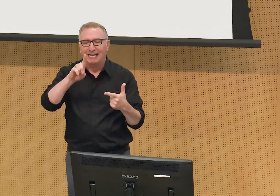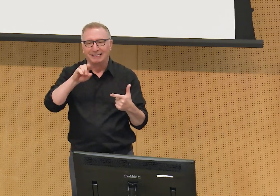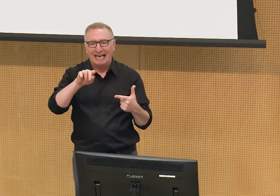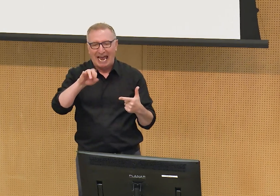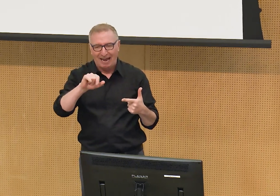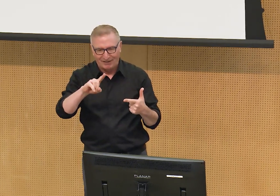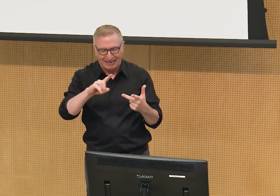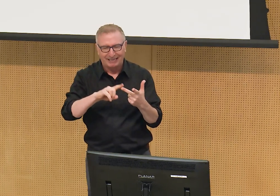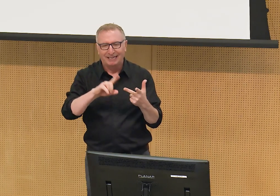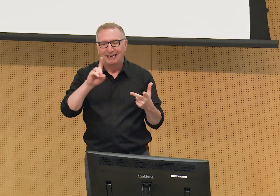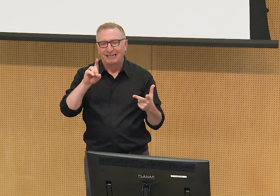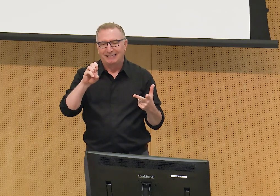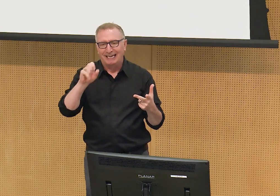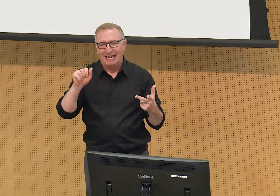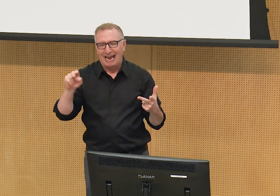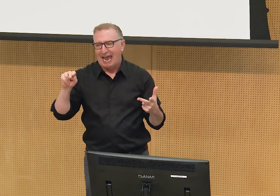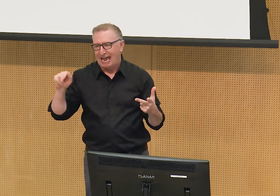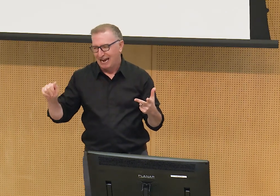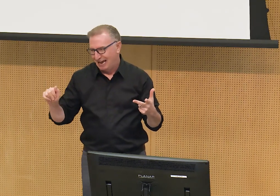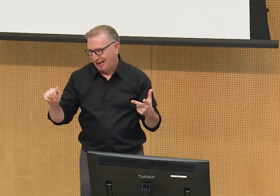David, and Deanna.